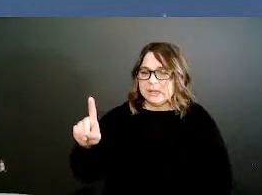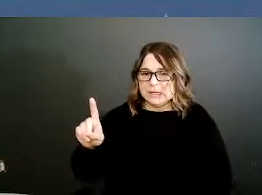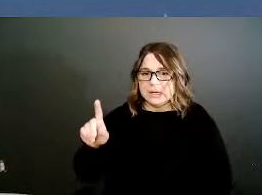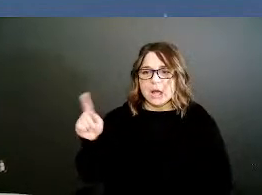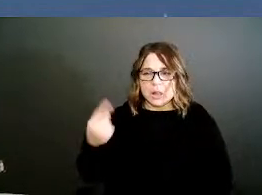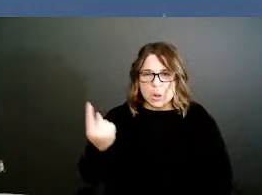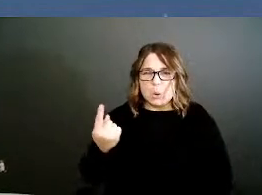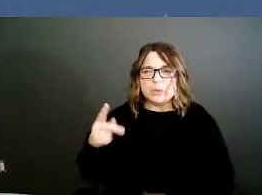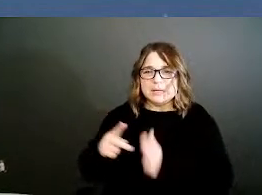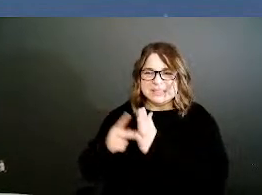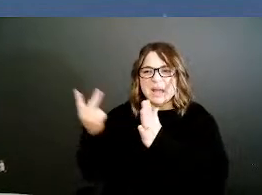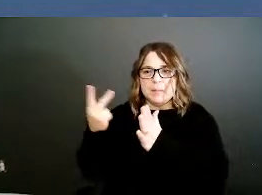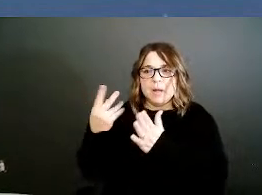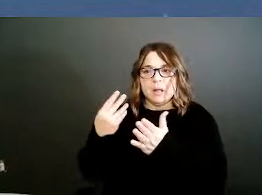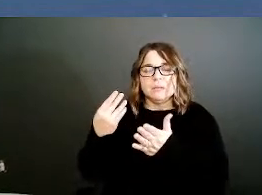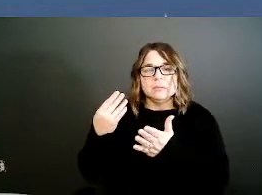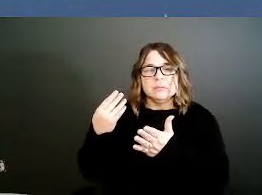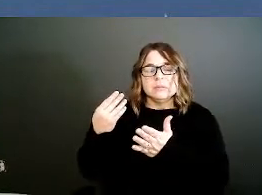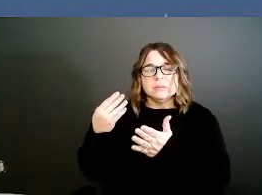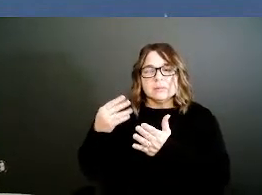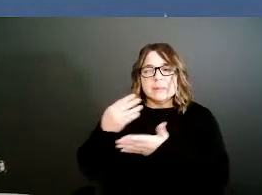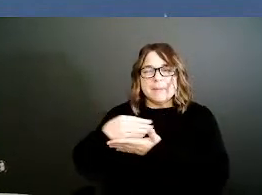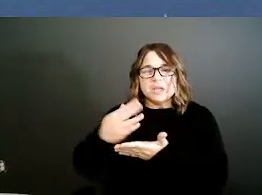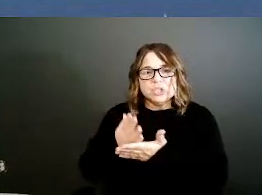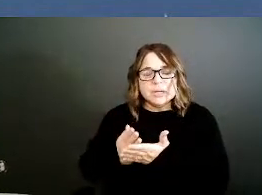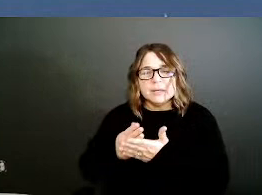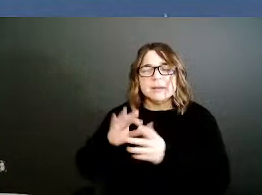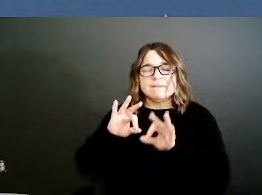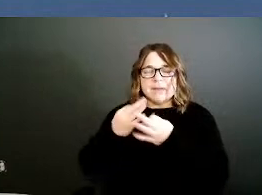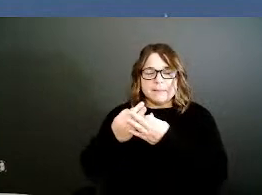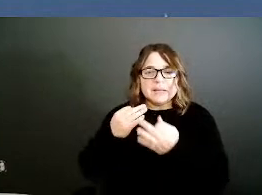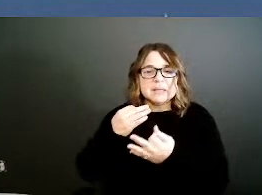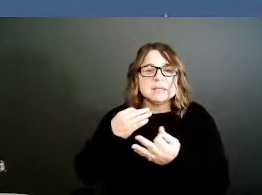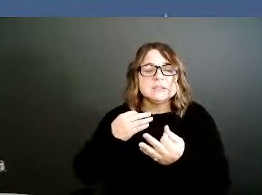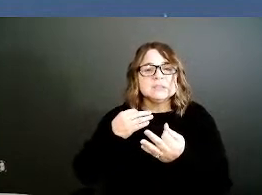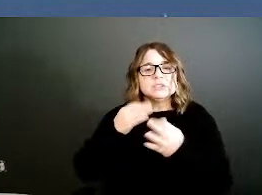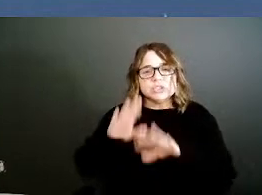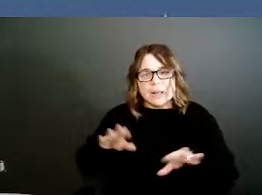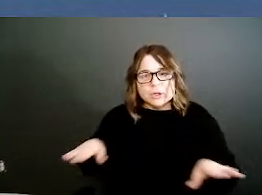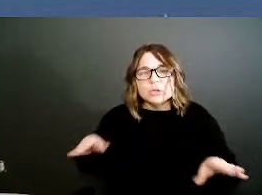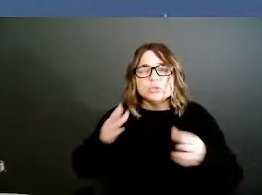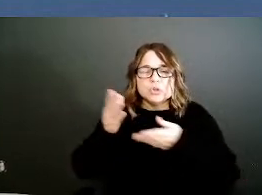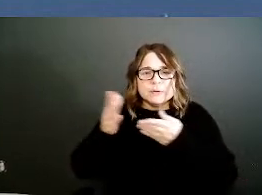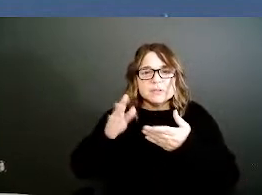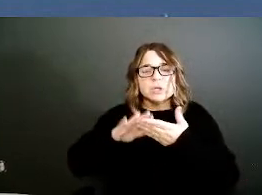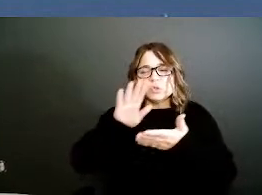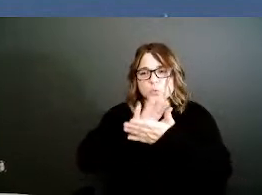VIOLENCE PREVENTION, EARLY CHILDHOOD SERVICES, YOUTH SOCIAL